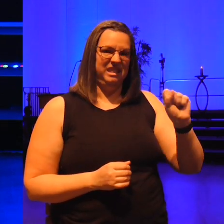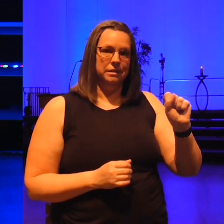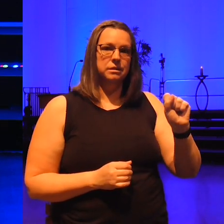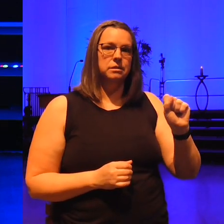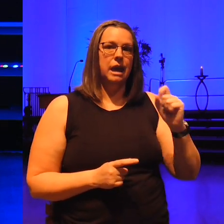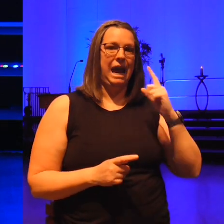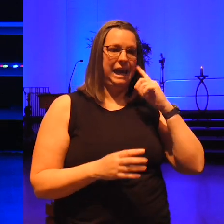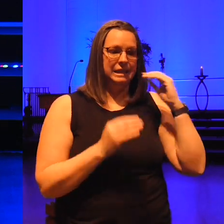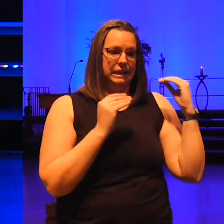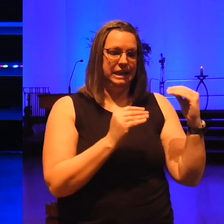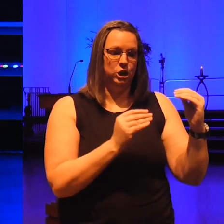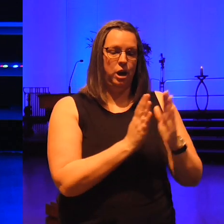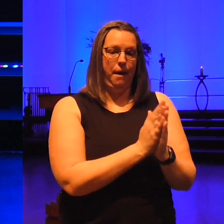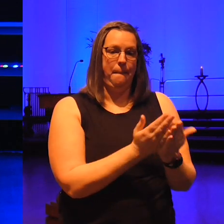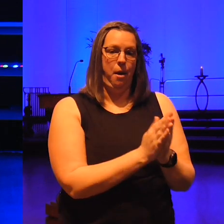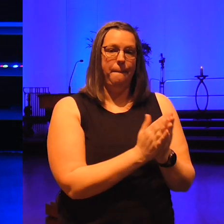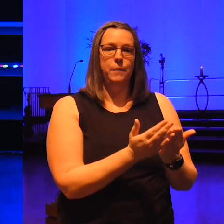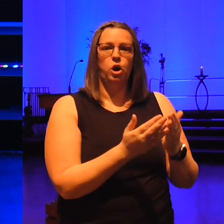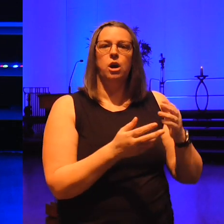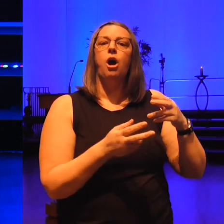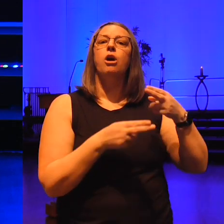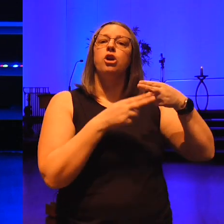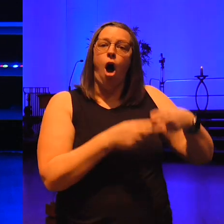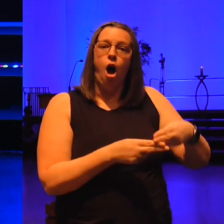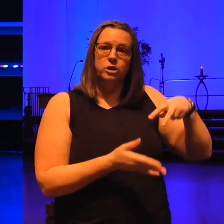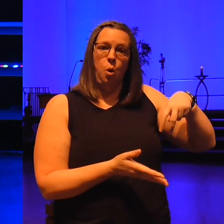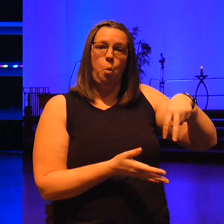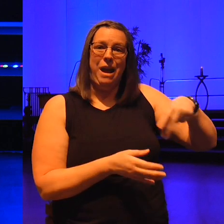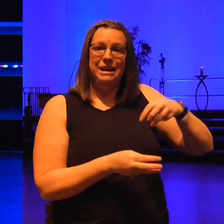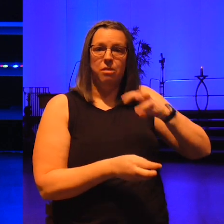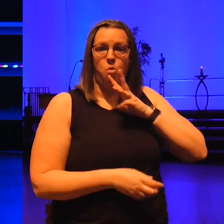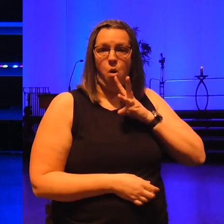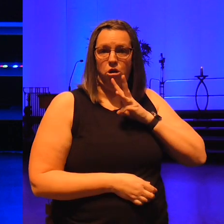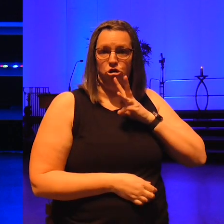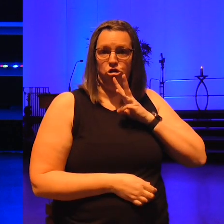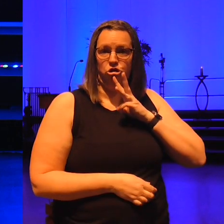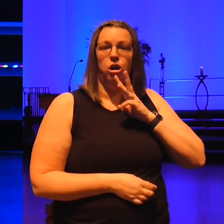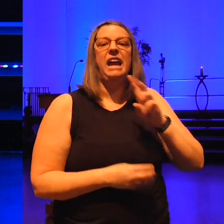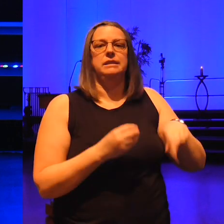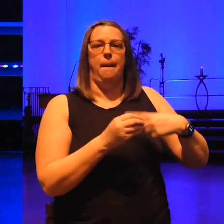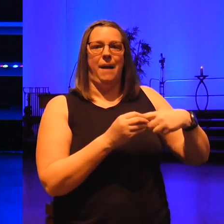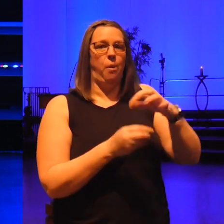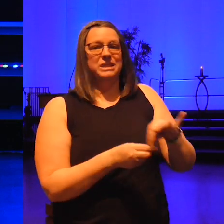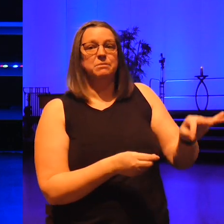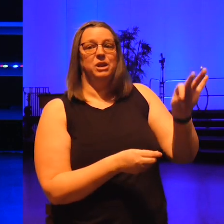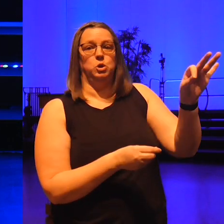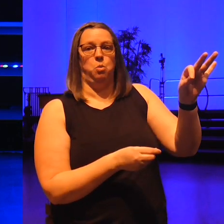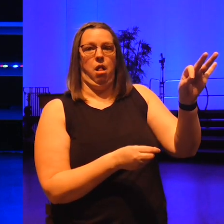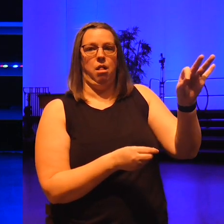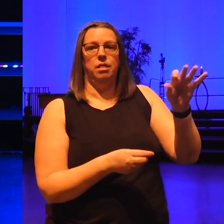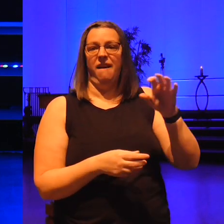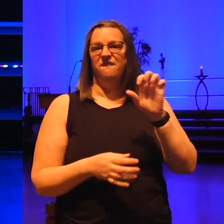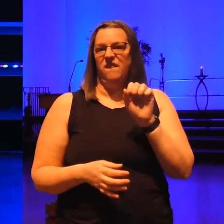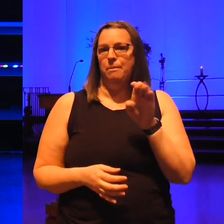The Water and it's about the the spirituals and February is uh Black History Month and